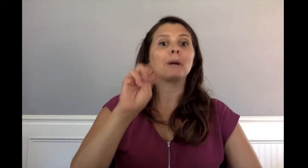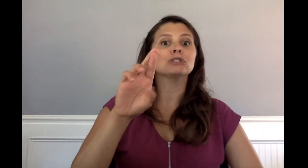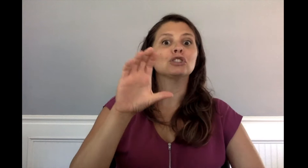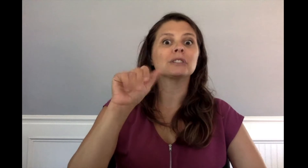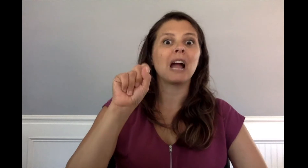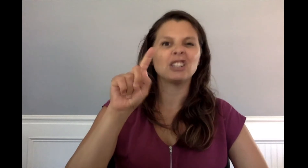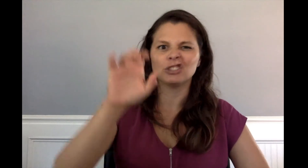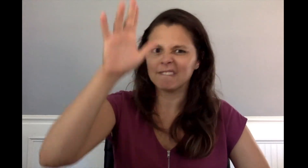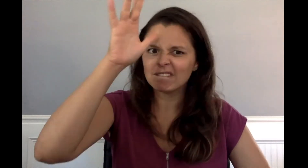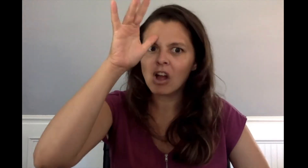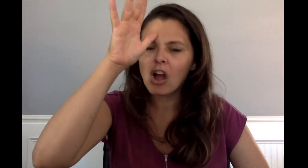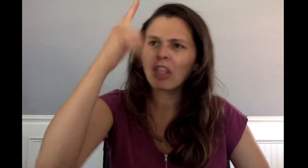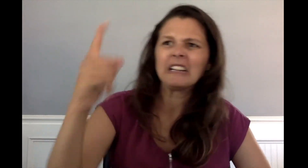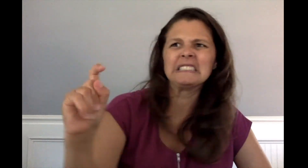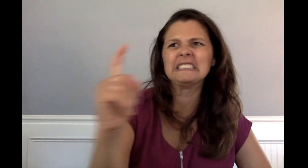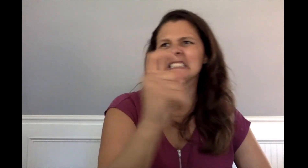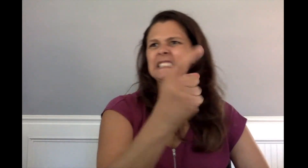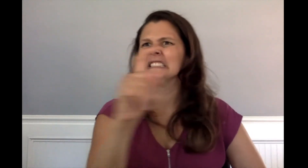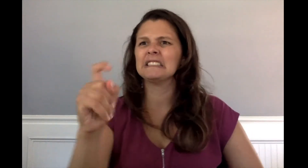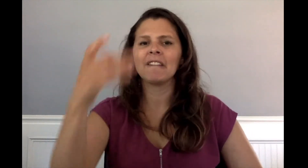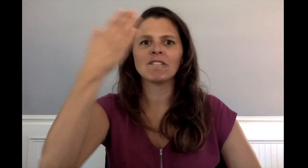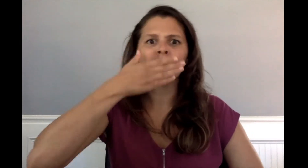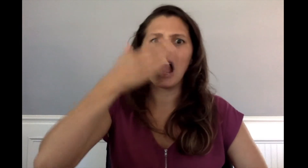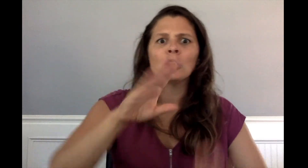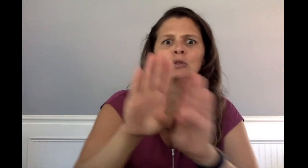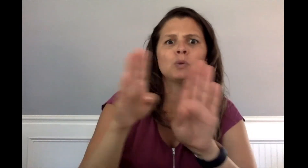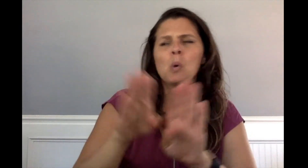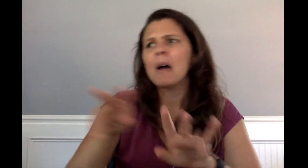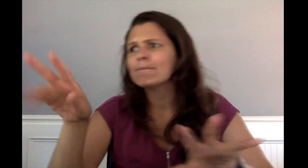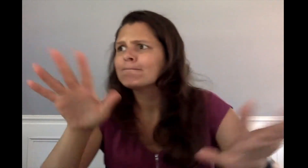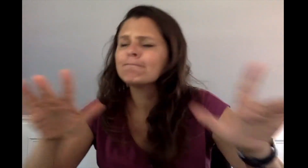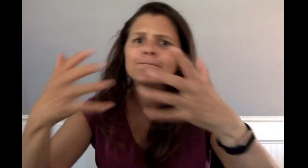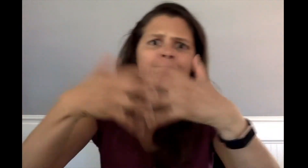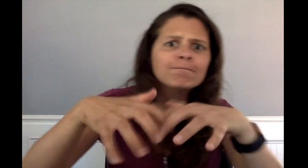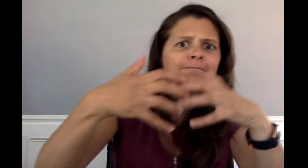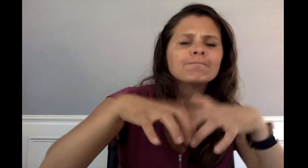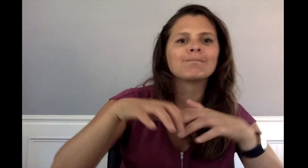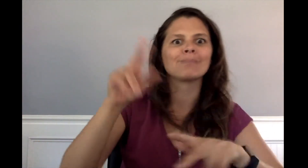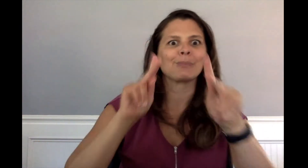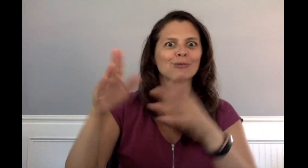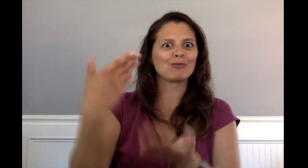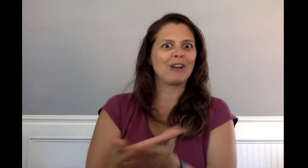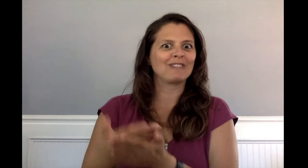Mr. Castle paced by the front doors, waiting for the